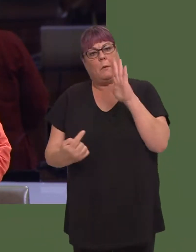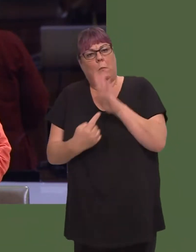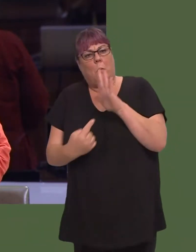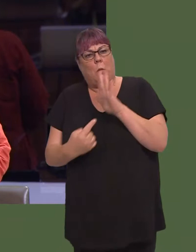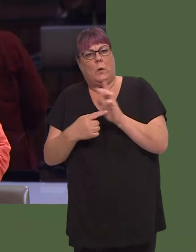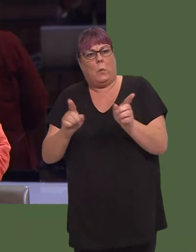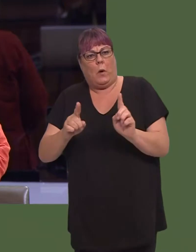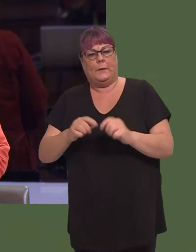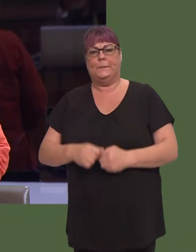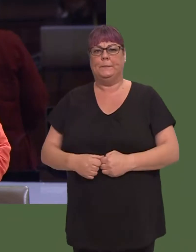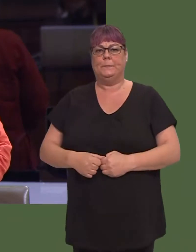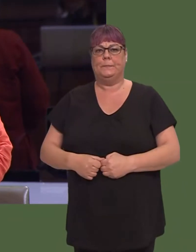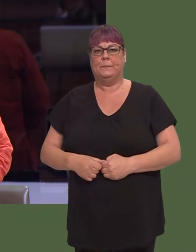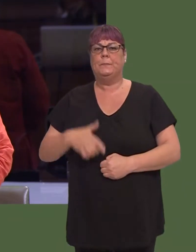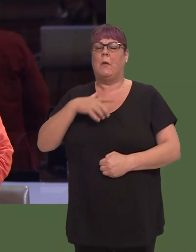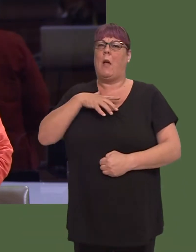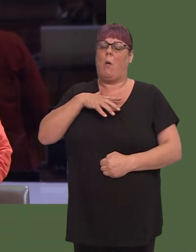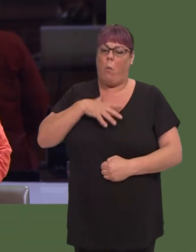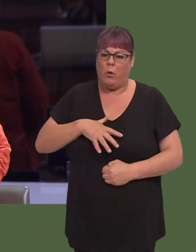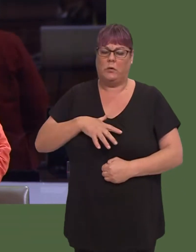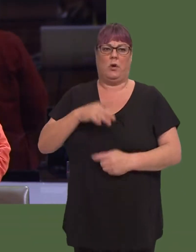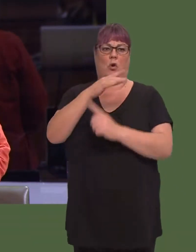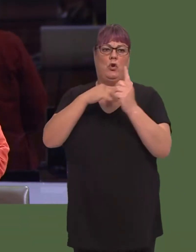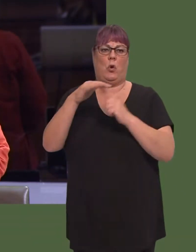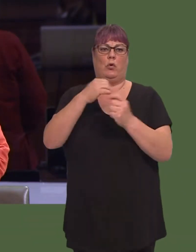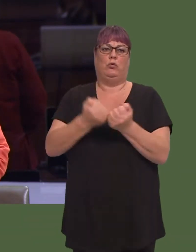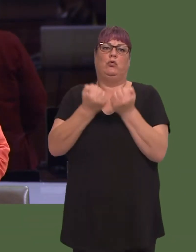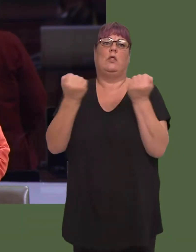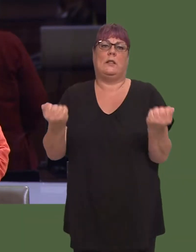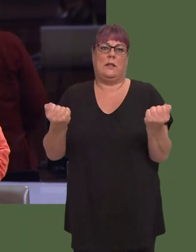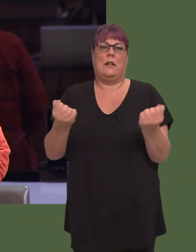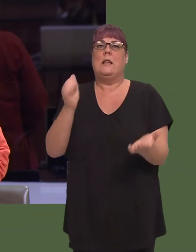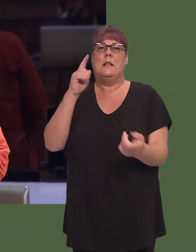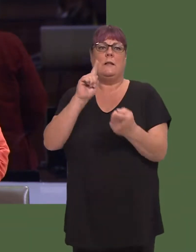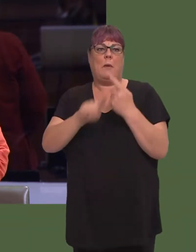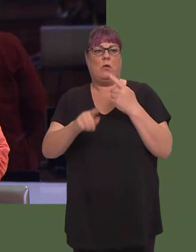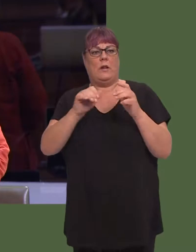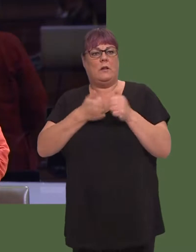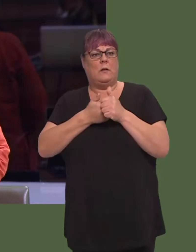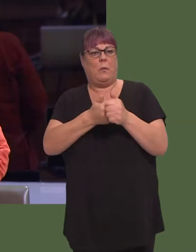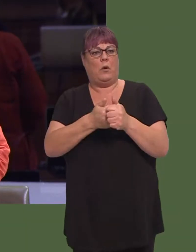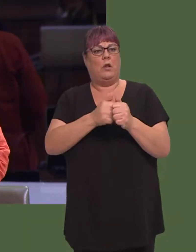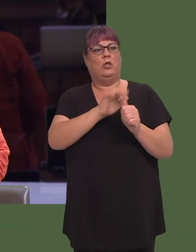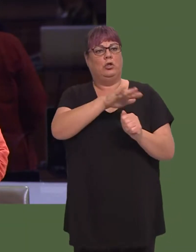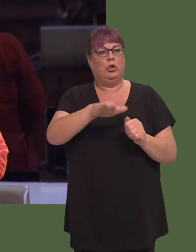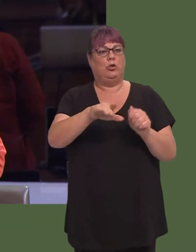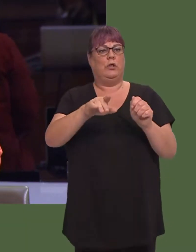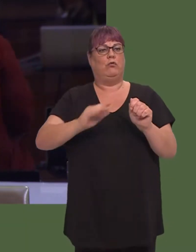in Wales that month. And, finally, whilst no formal time target is in place for amber calls, the typical response for an amber call in Powys was 20 minutes and 17 seconds, in